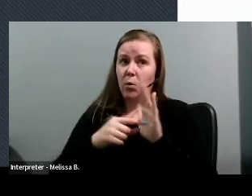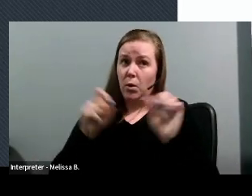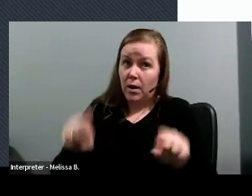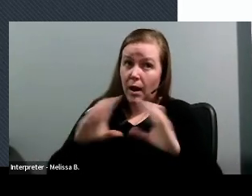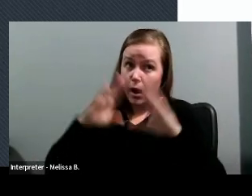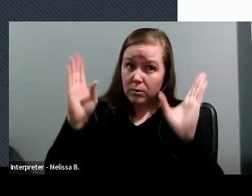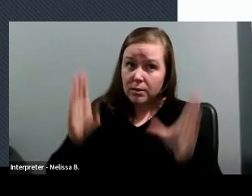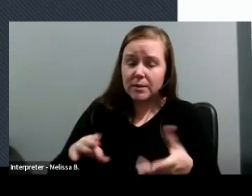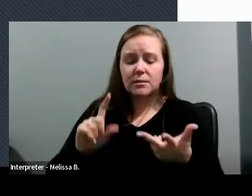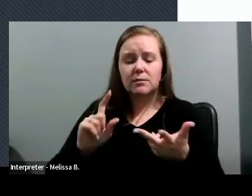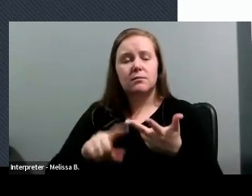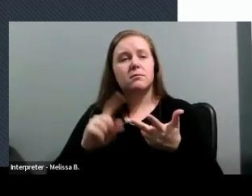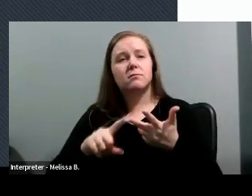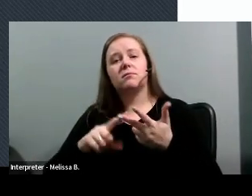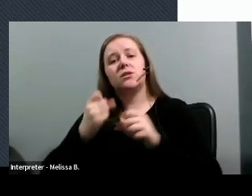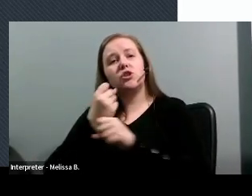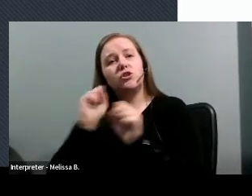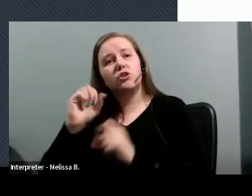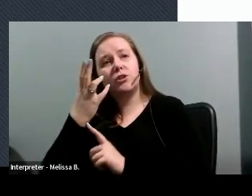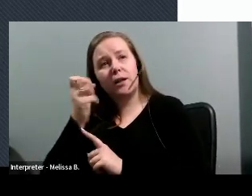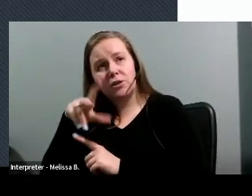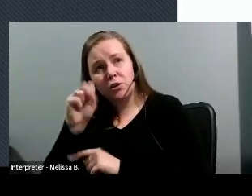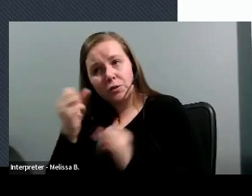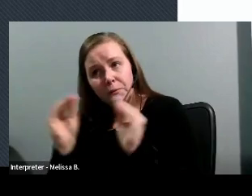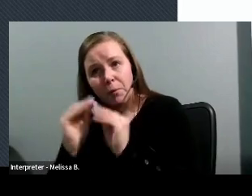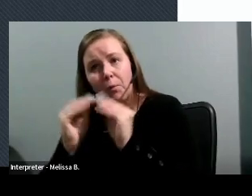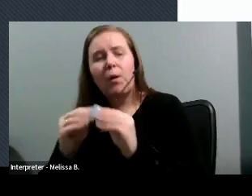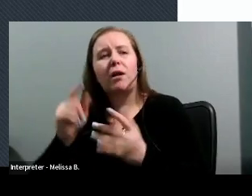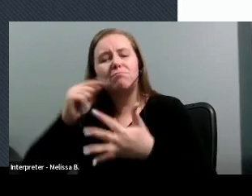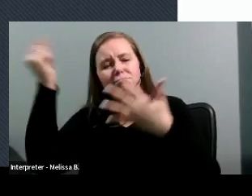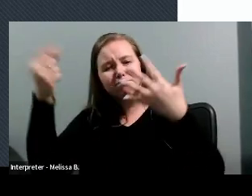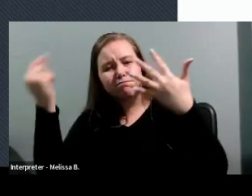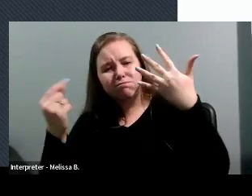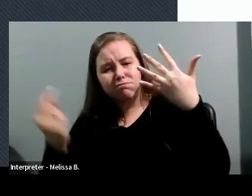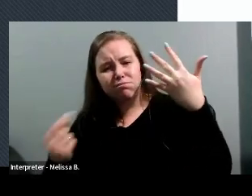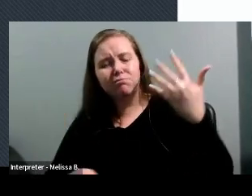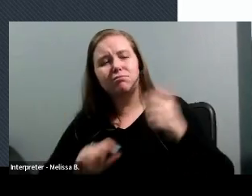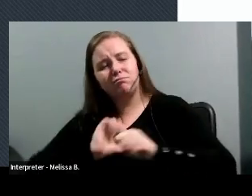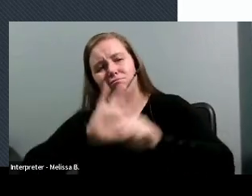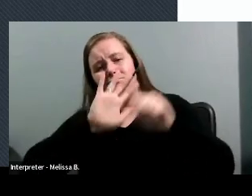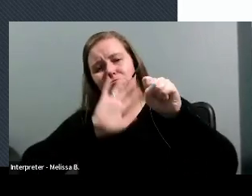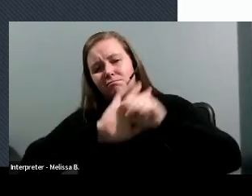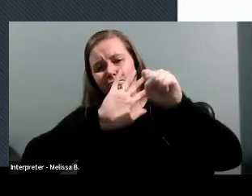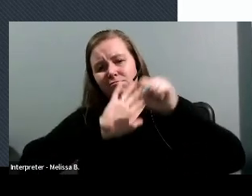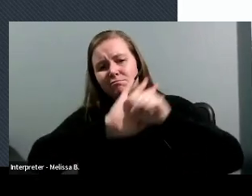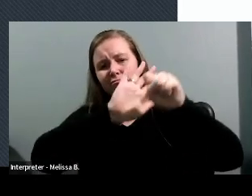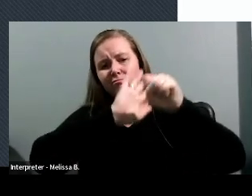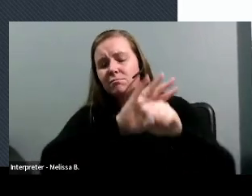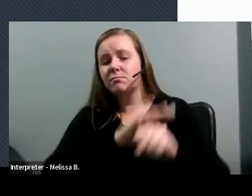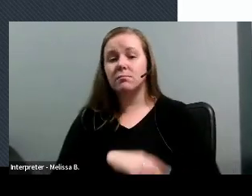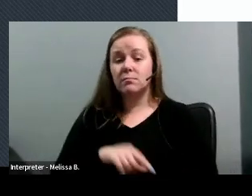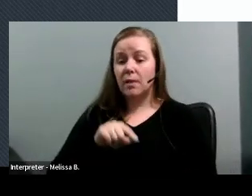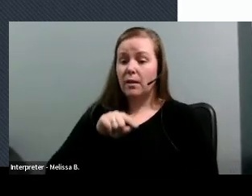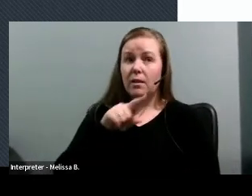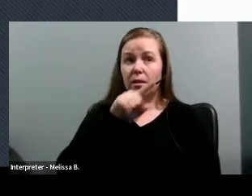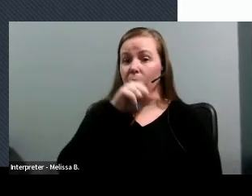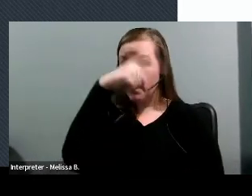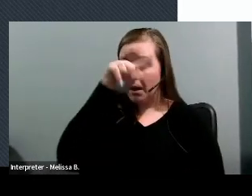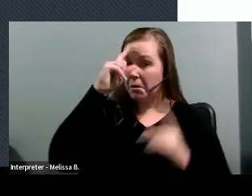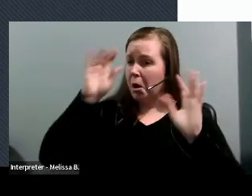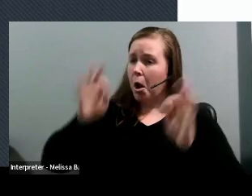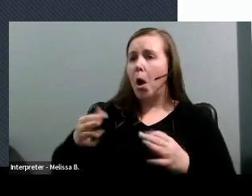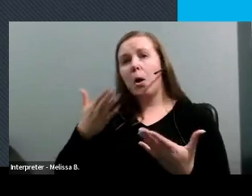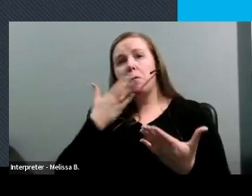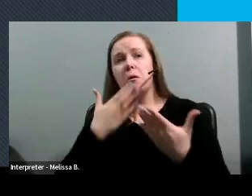Melissa Wong (she/her), SPT: And climate action, a number of different areas, and this doesn't happen because, City Council just decides it's a good idea. It comes from hearing from